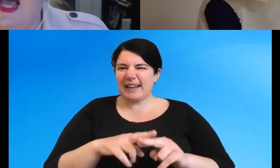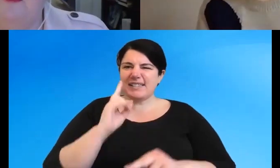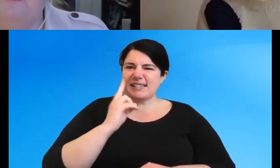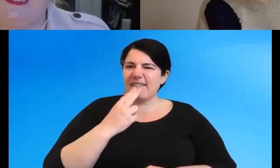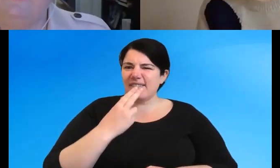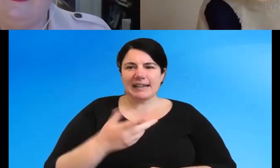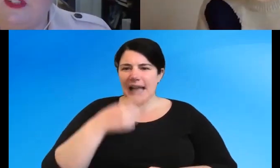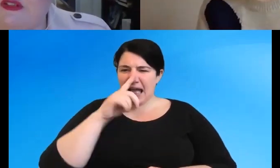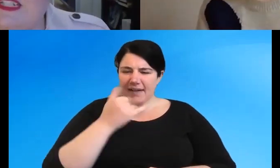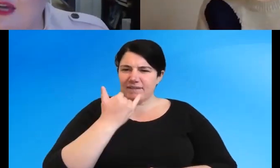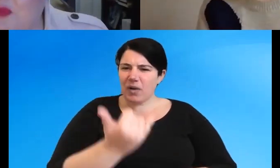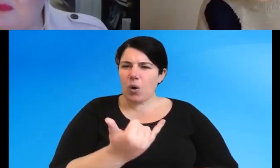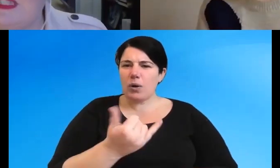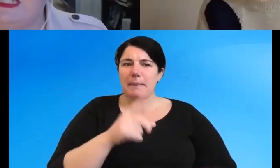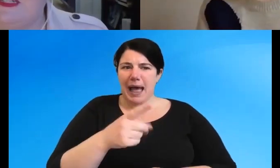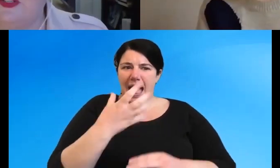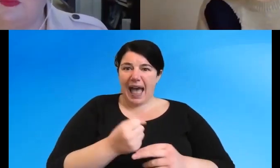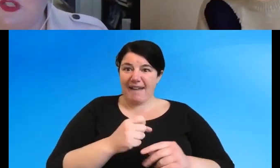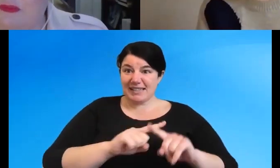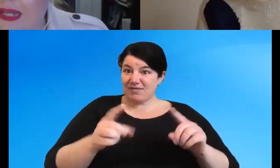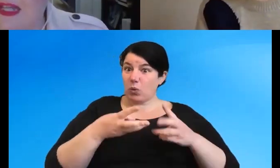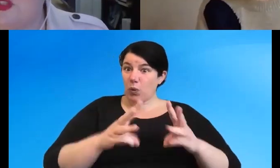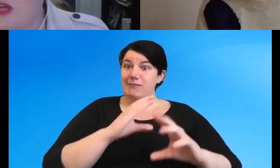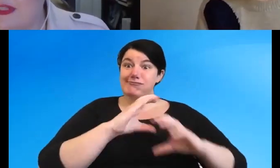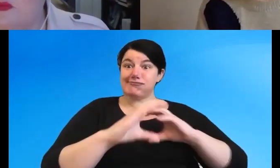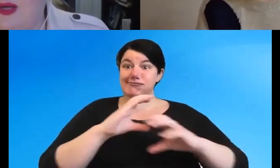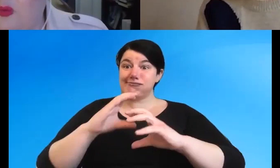issues, if there's the possibility to make that direct one on one